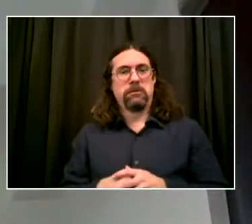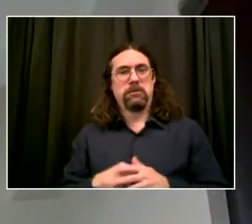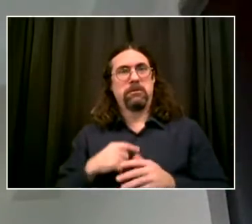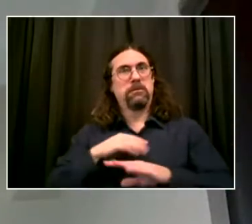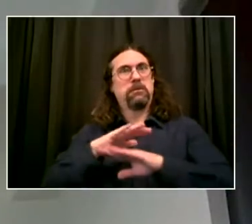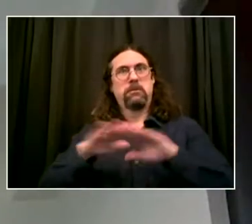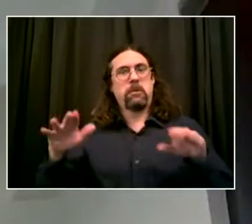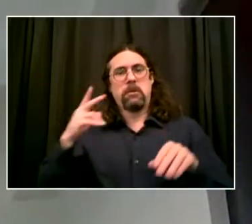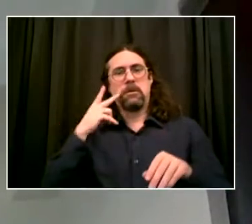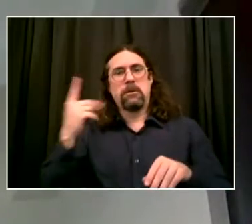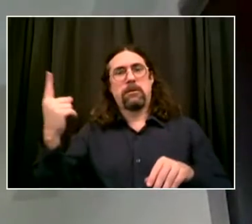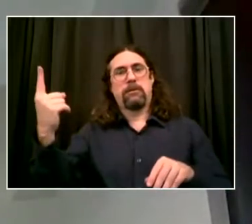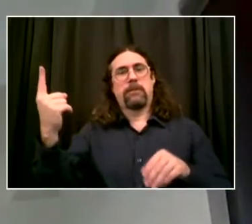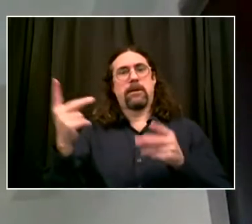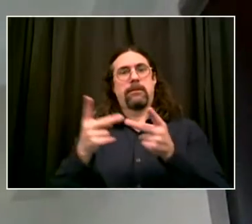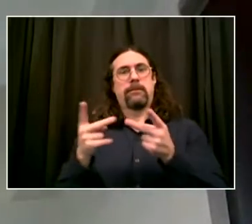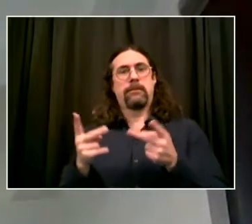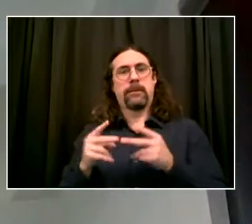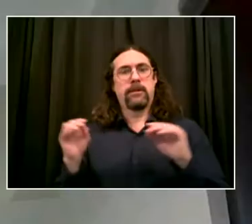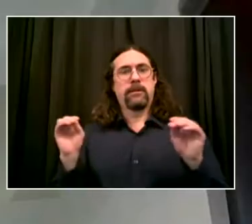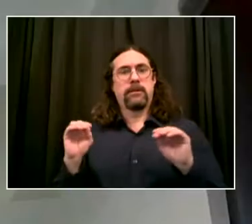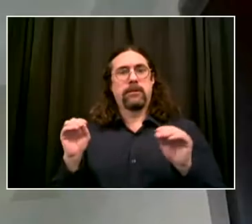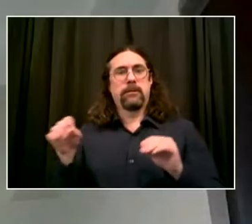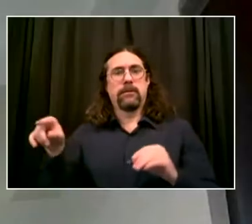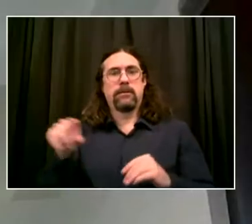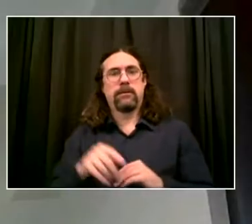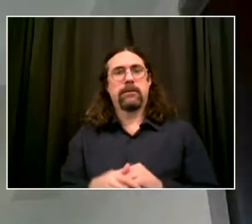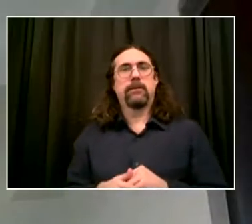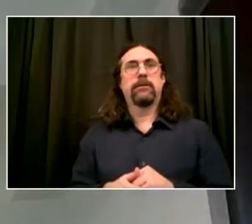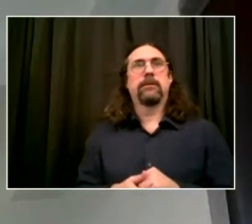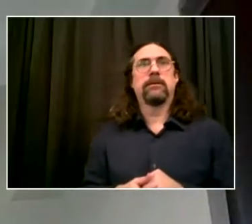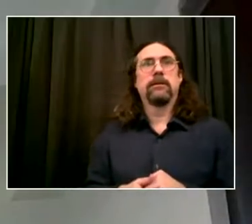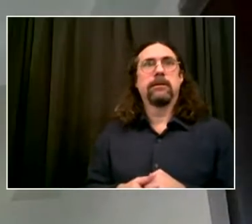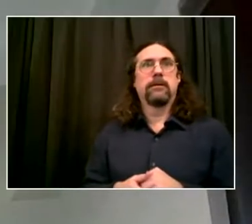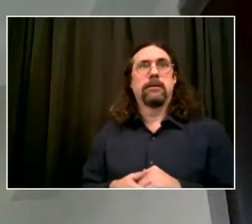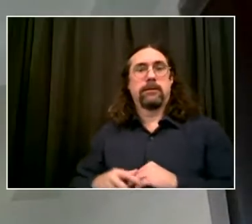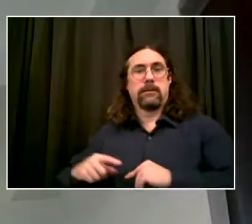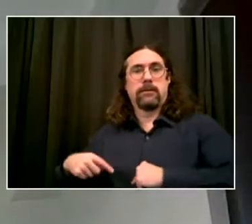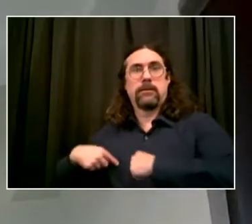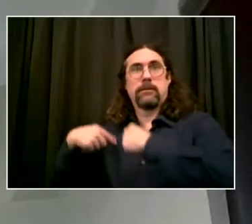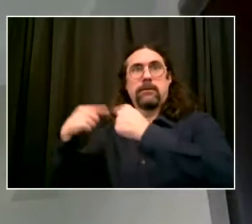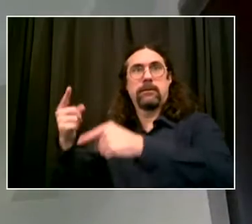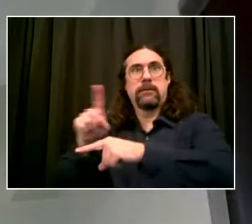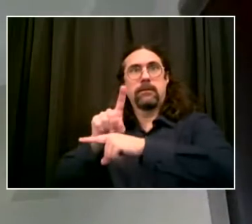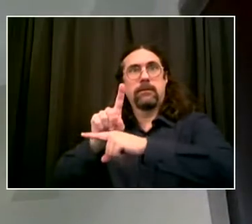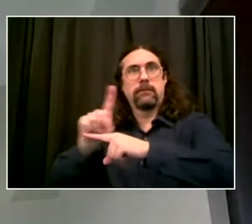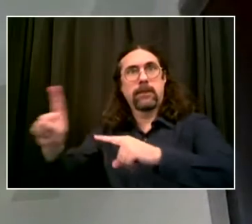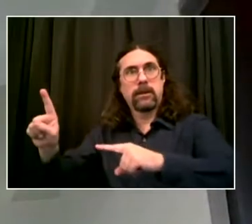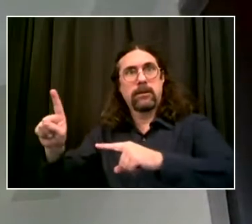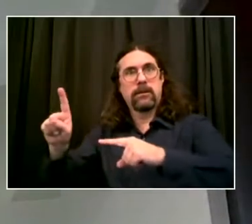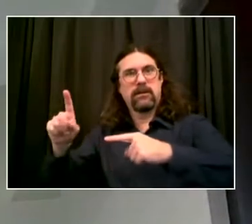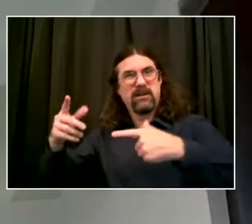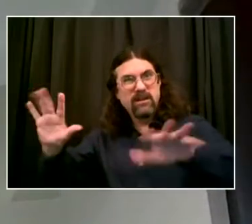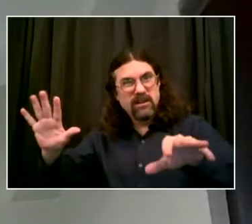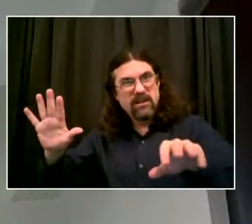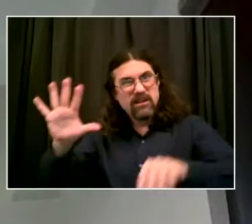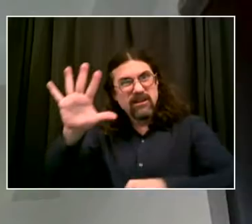RESISTANCE TO TESTING. WE JUST HIT OUR RECORD FOR R E TH NUMBEEOFR TESTS IN A SINGLE WEEK.